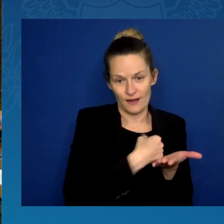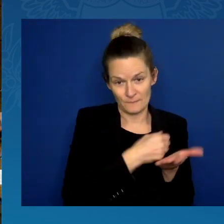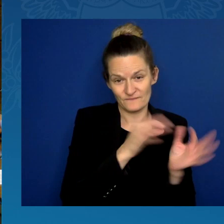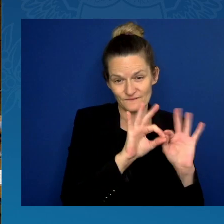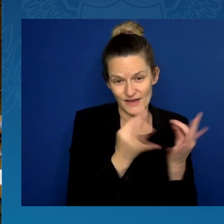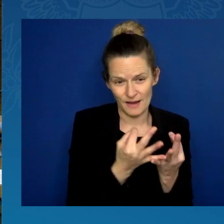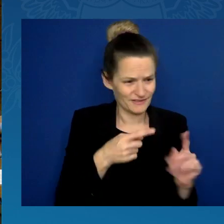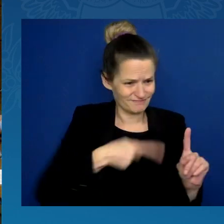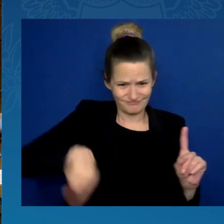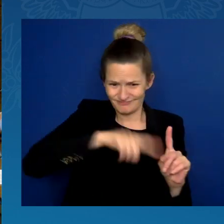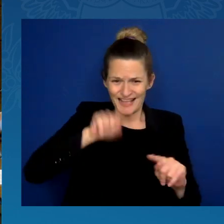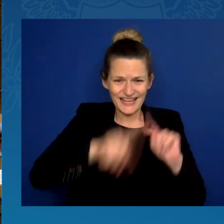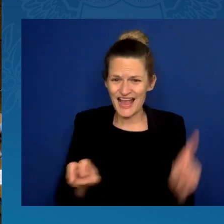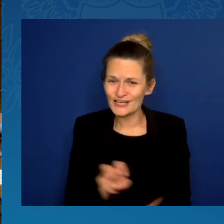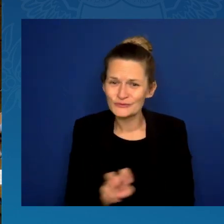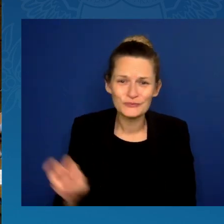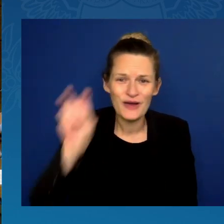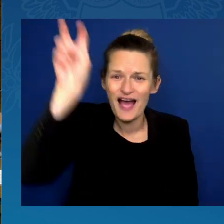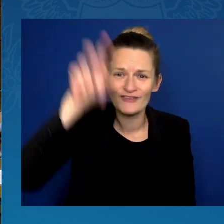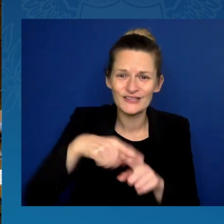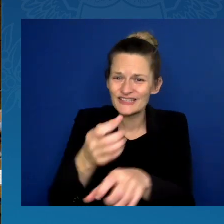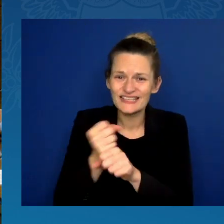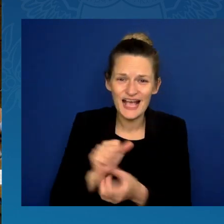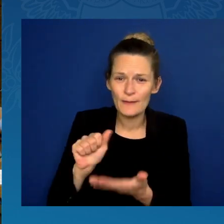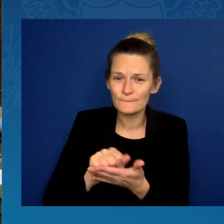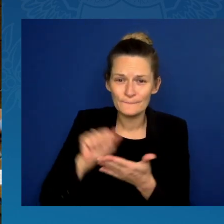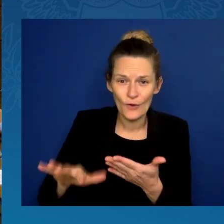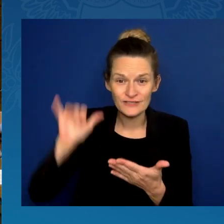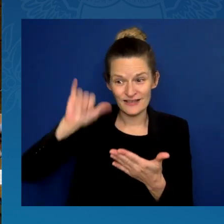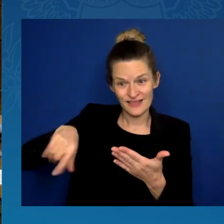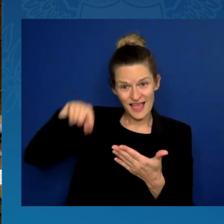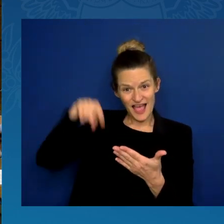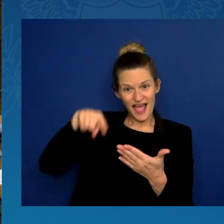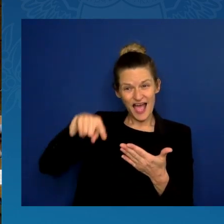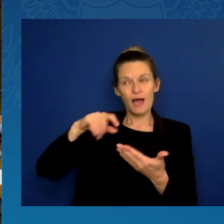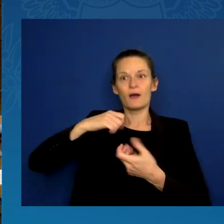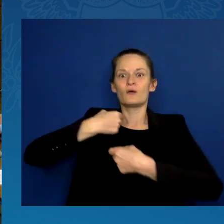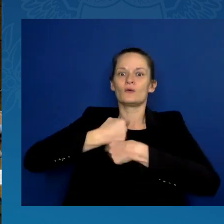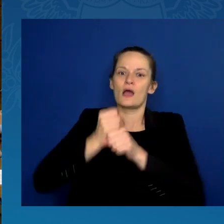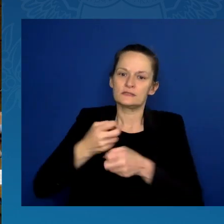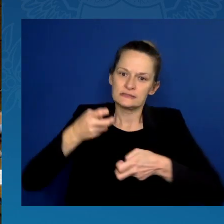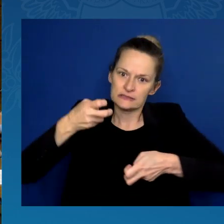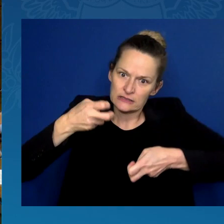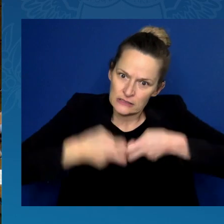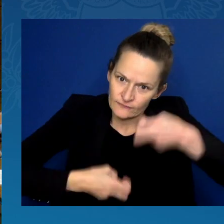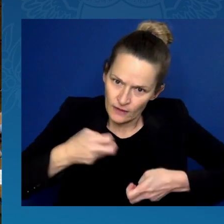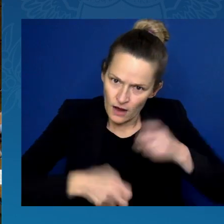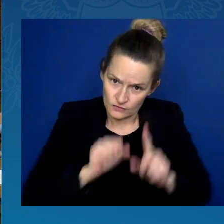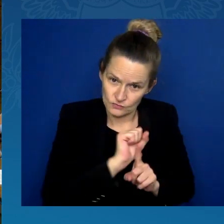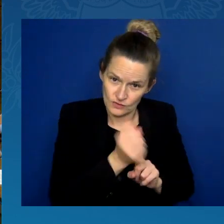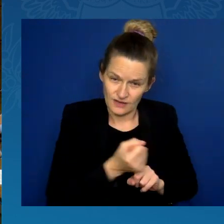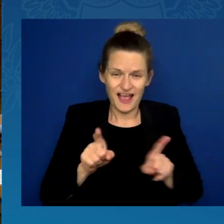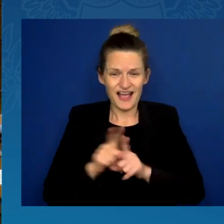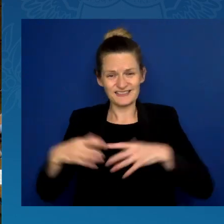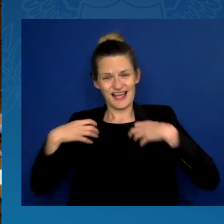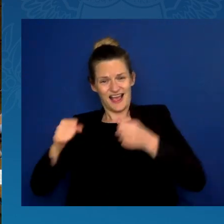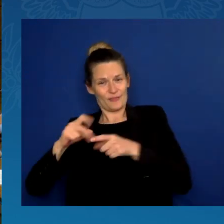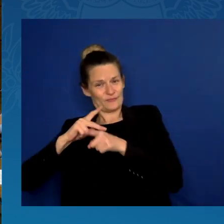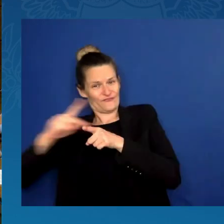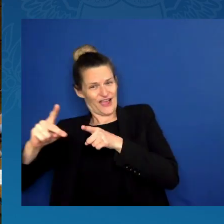And that makes it very difficult. So as a public health professional, I want to partner and work with all of you so that we can provide these services for all the women in our communities.